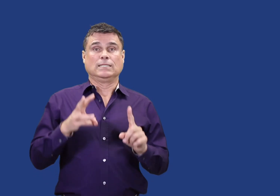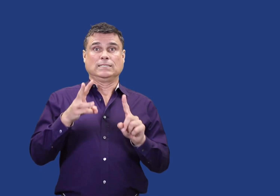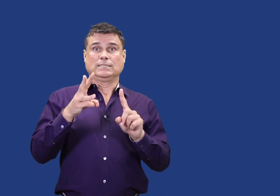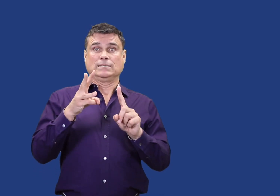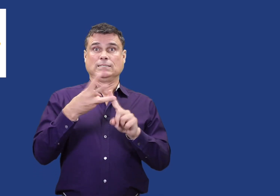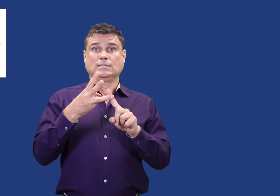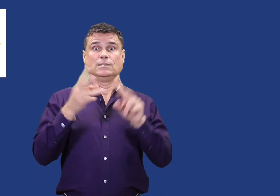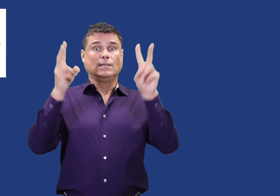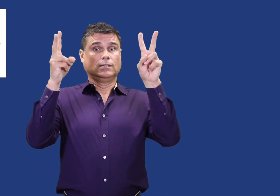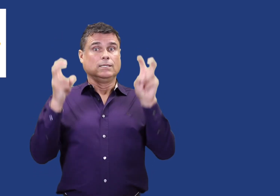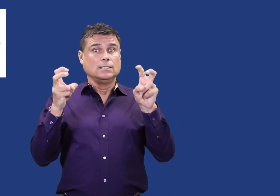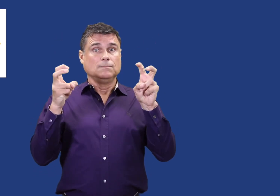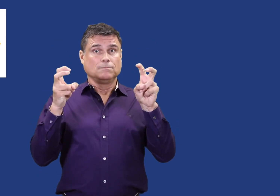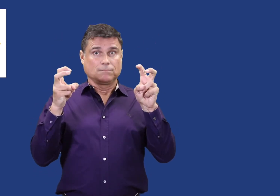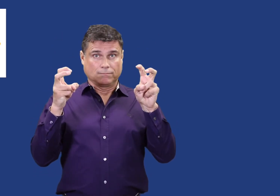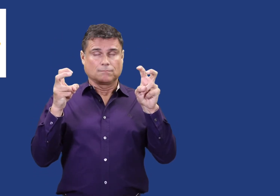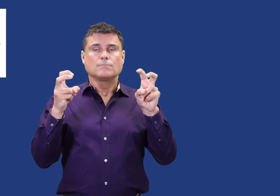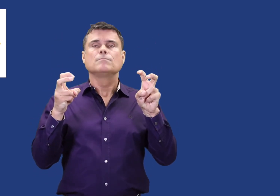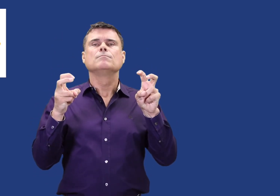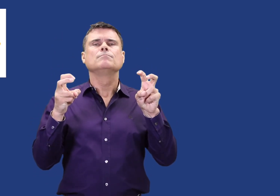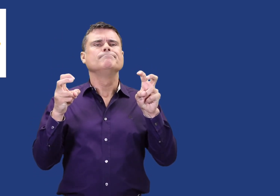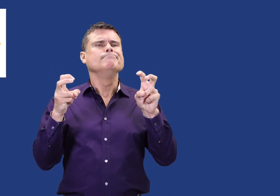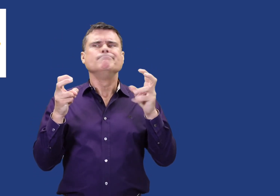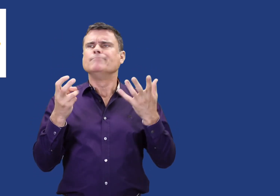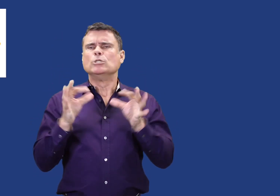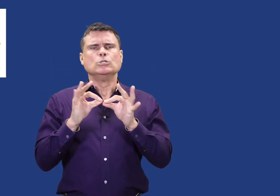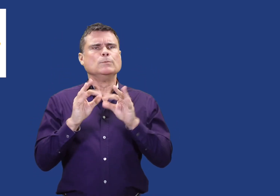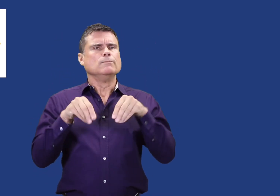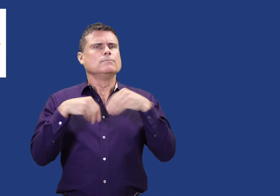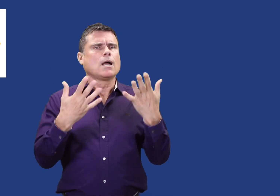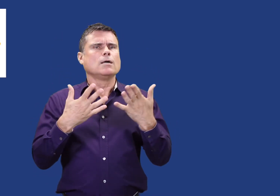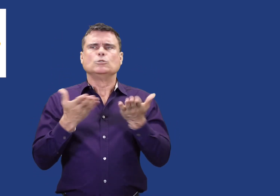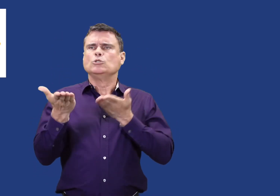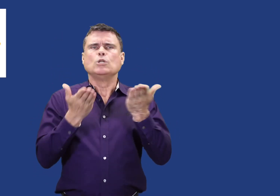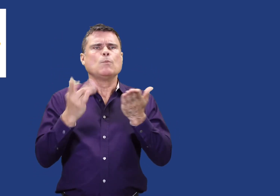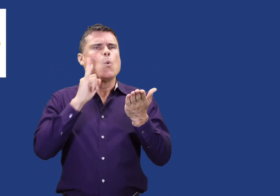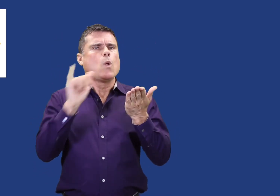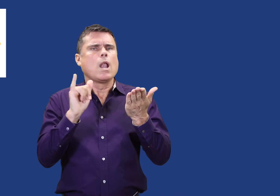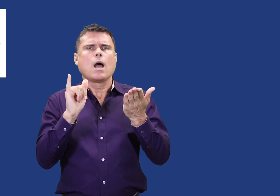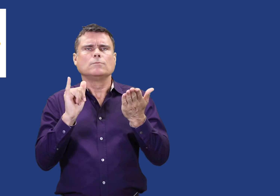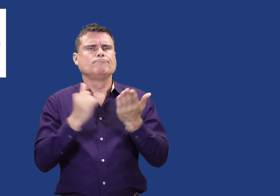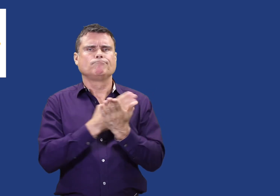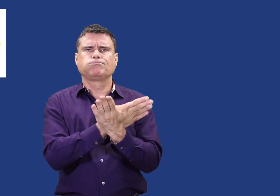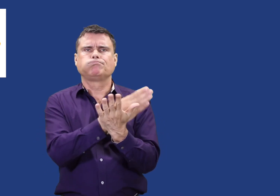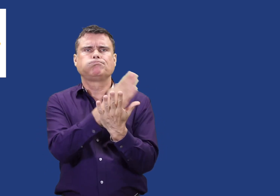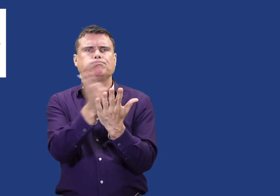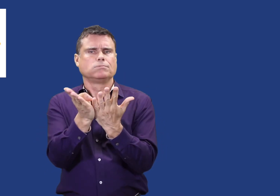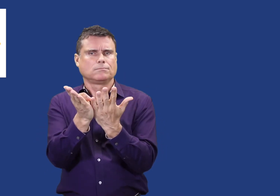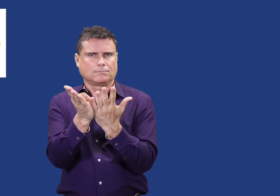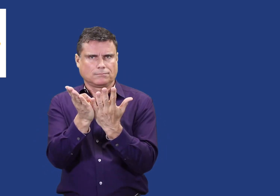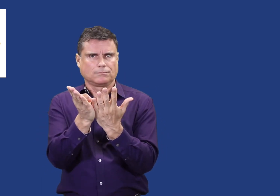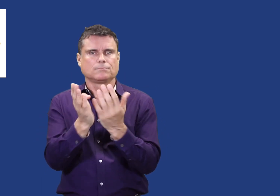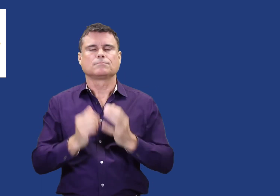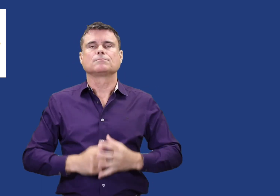6. THE SCOPE OF COVERAGE